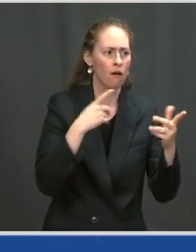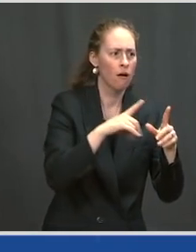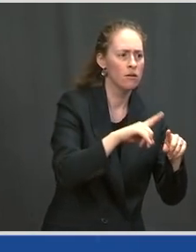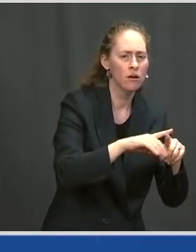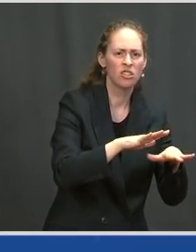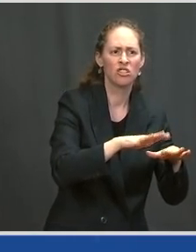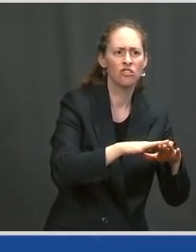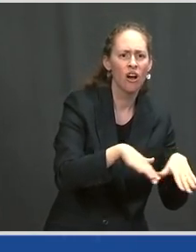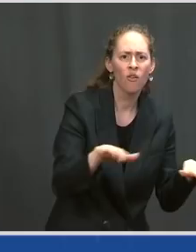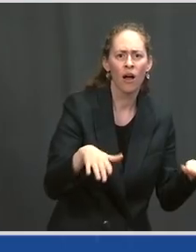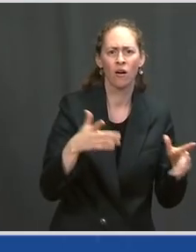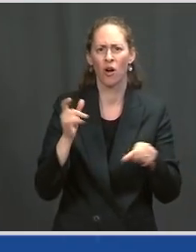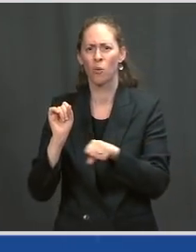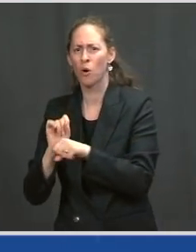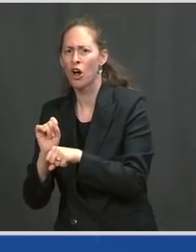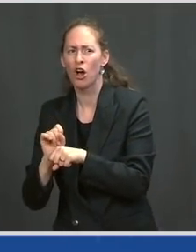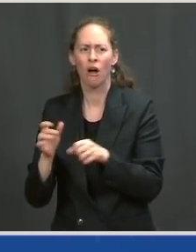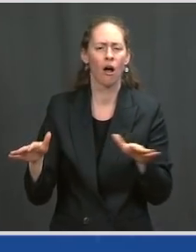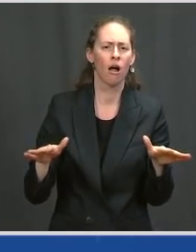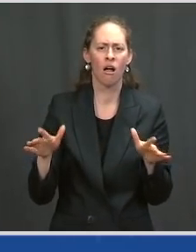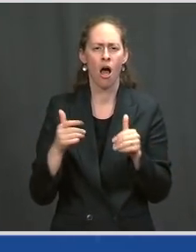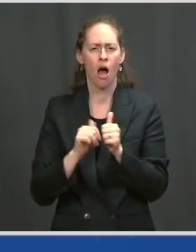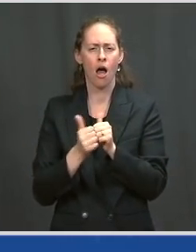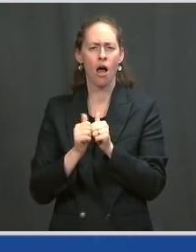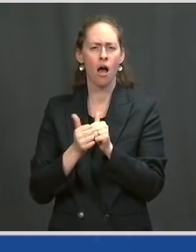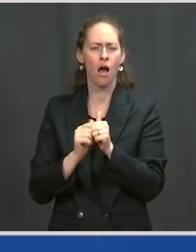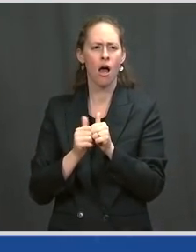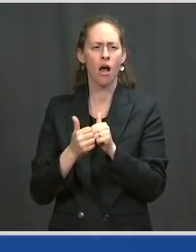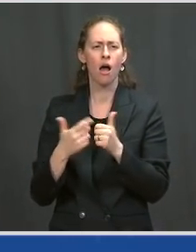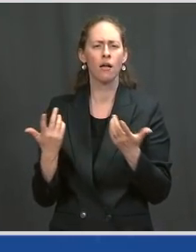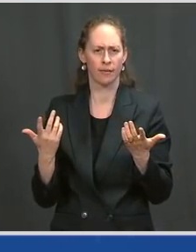and tens of thousands of childcare workers lost their jobs.